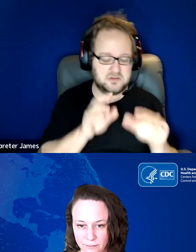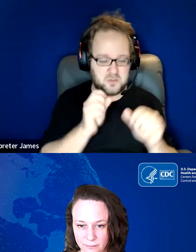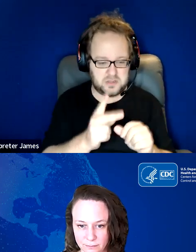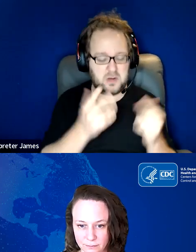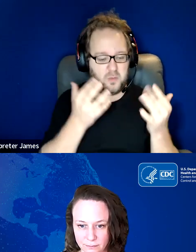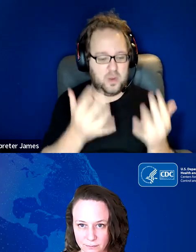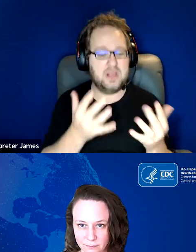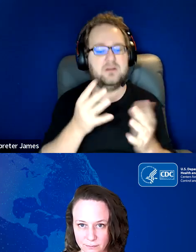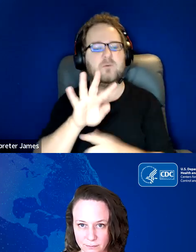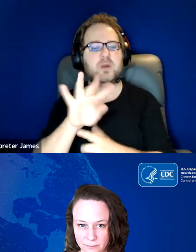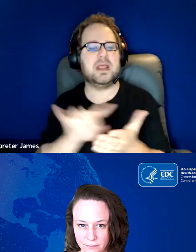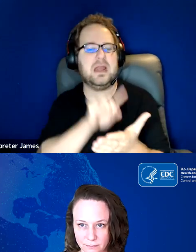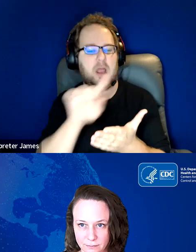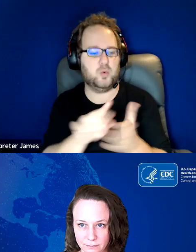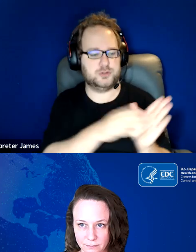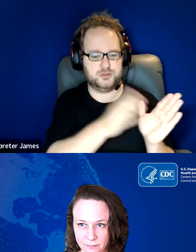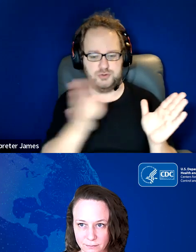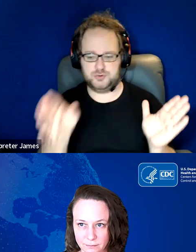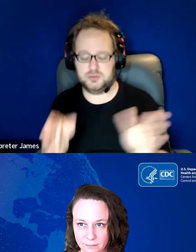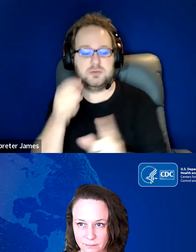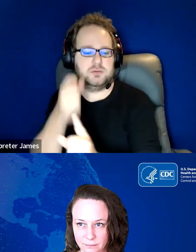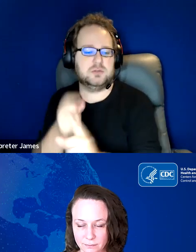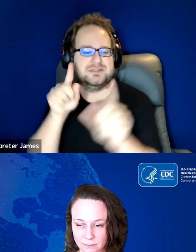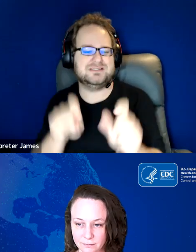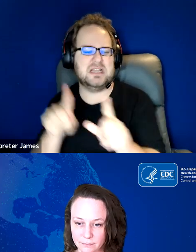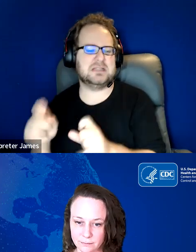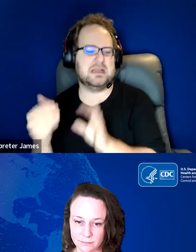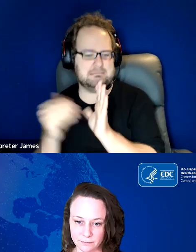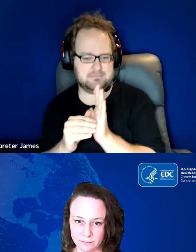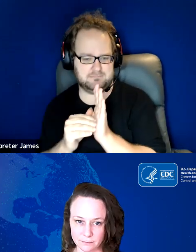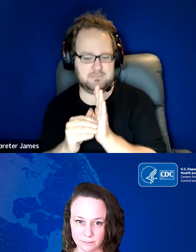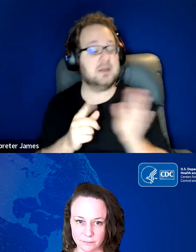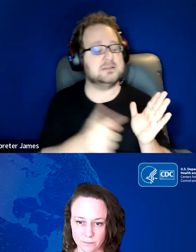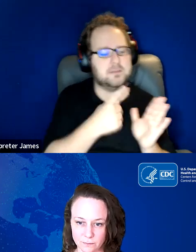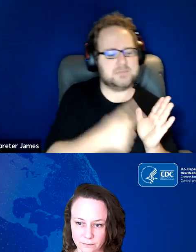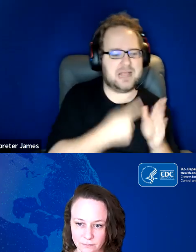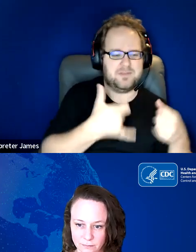Sometimes these negative or antigen tests are negative first and become positive a couple of days later and that